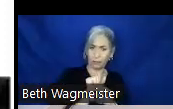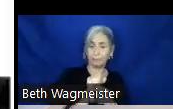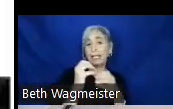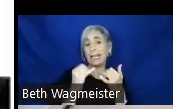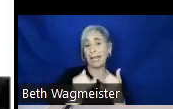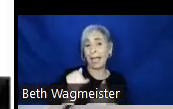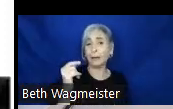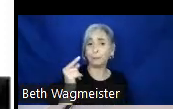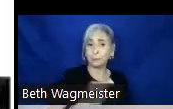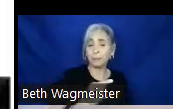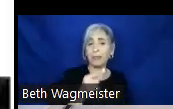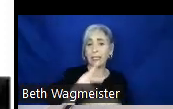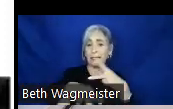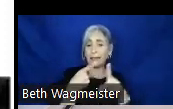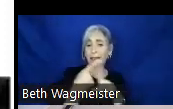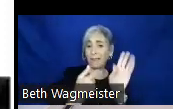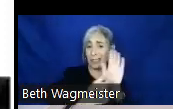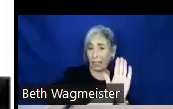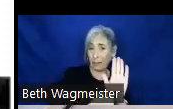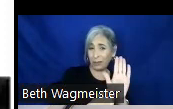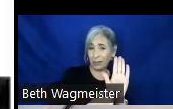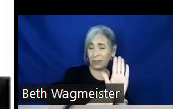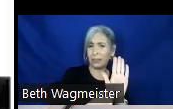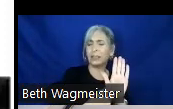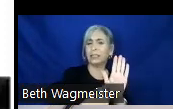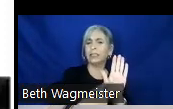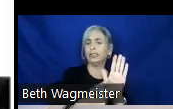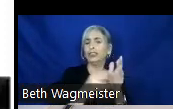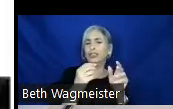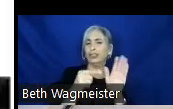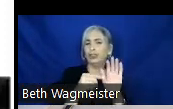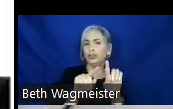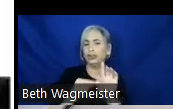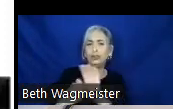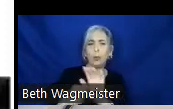kinds of examples, they are kind of simulating disability. It is not a one on one replacement